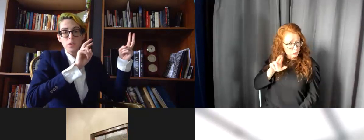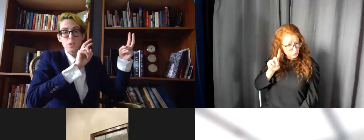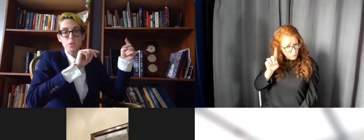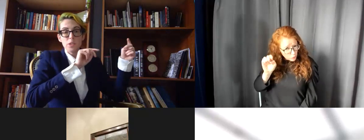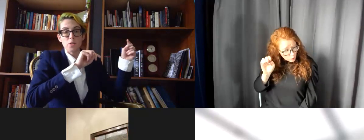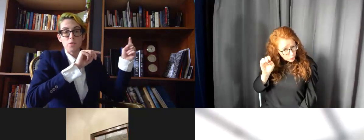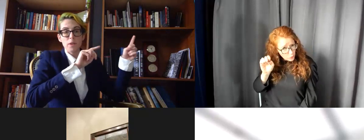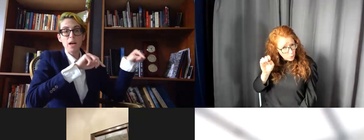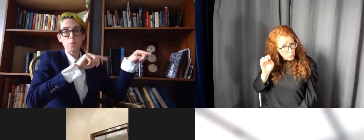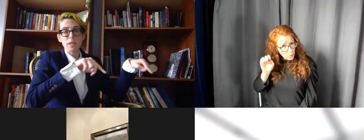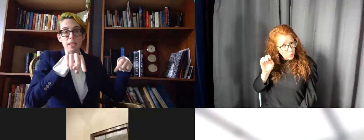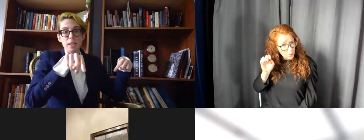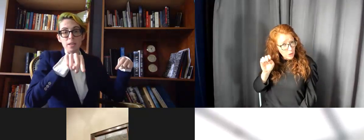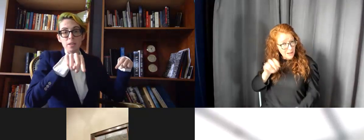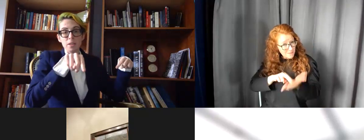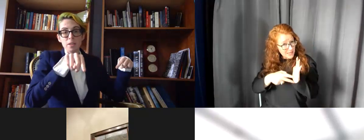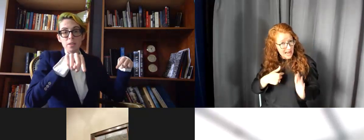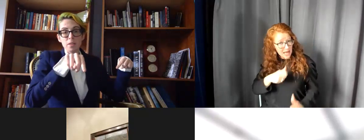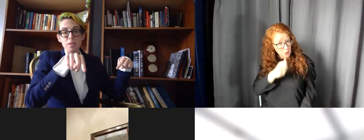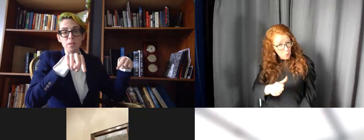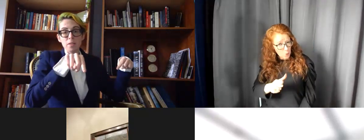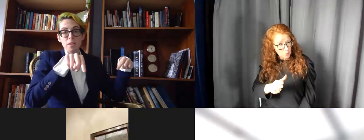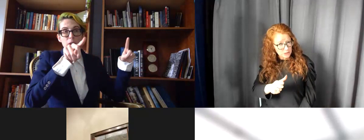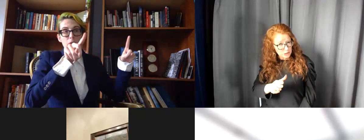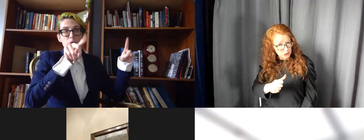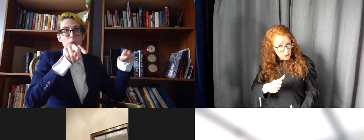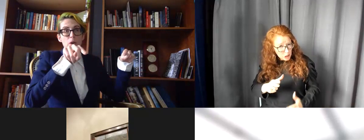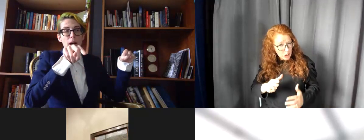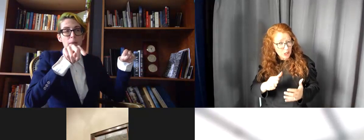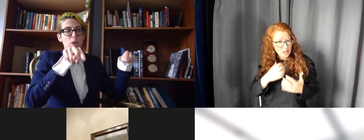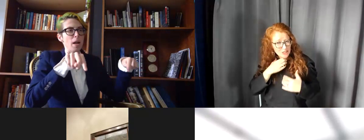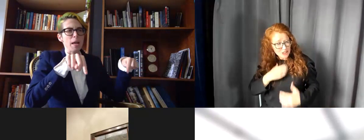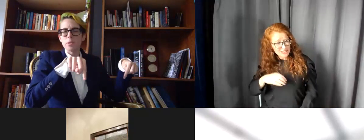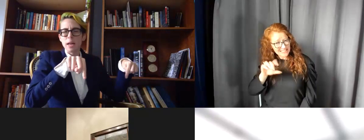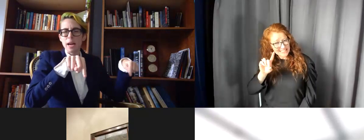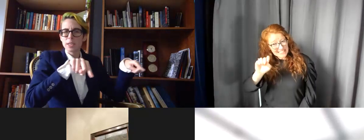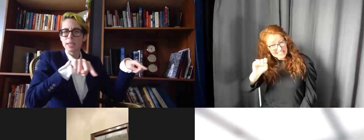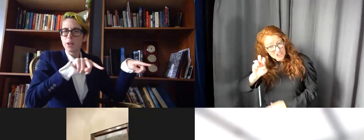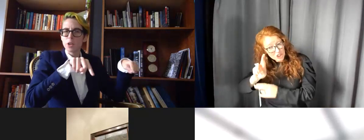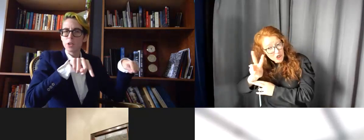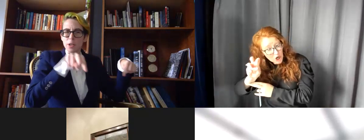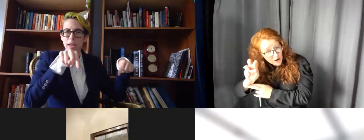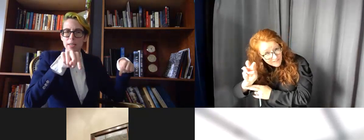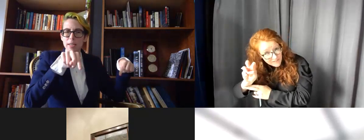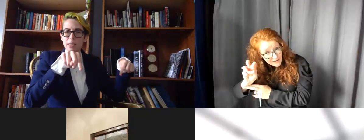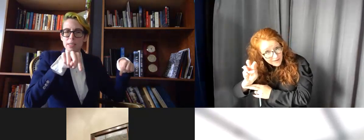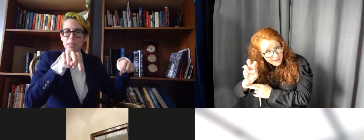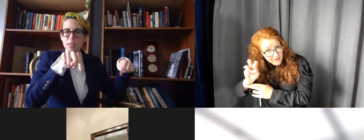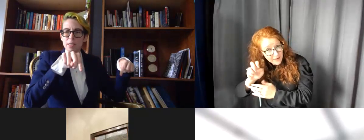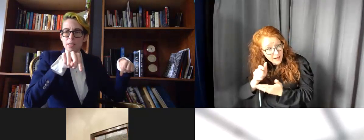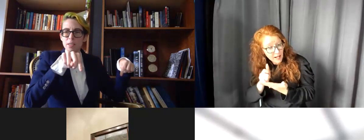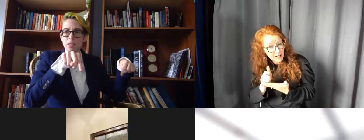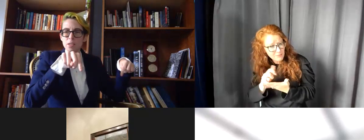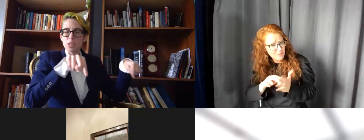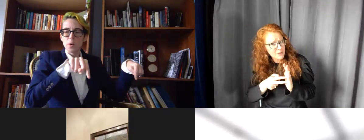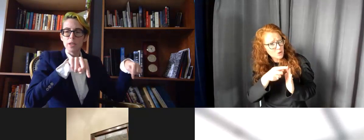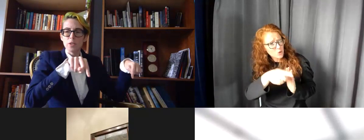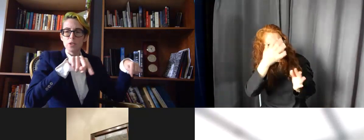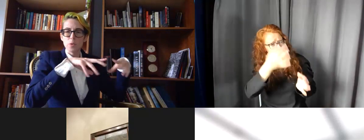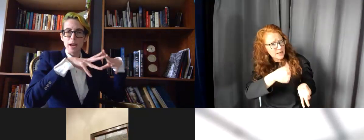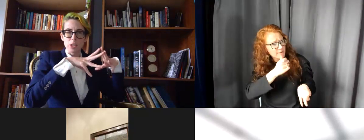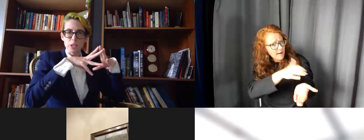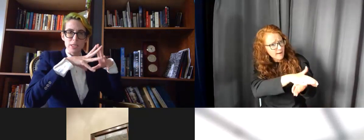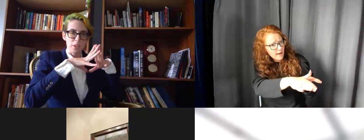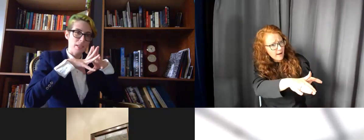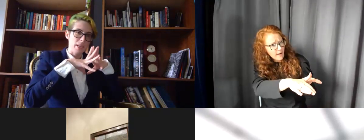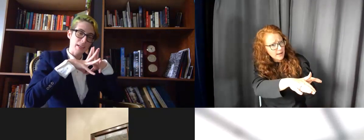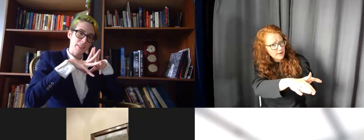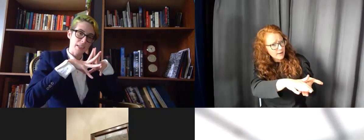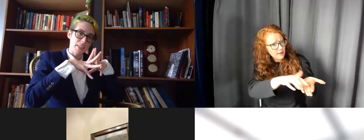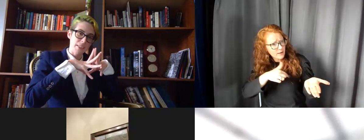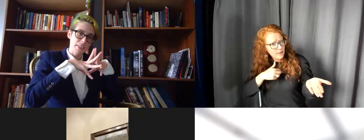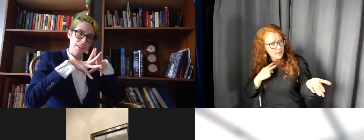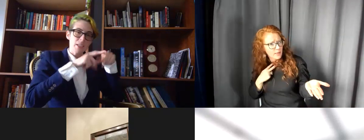Farrah Garland: to deserve help to get in. and therefore i'm not able to actually count on your kindness. So I do actually still need access.